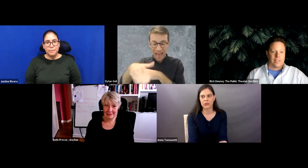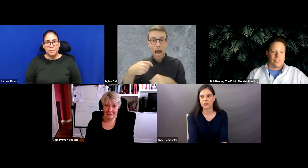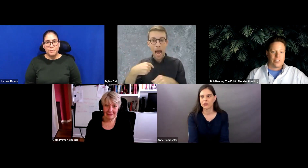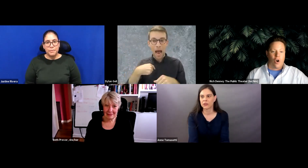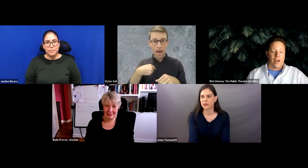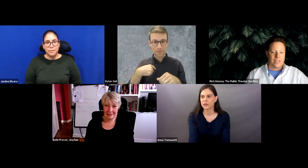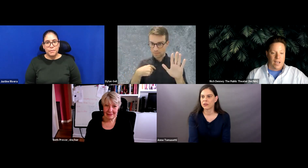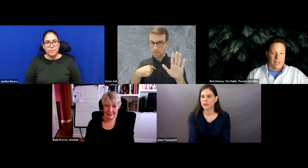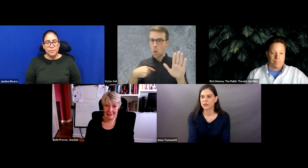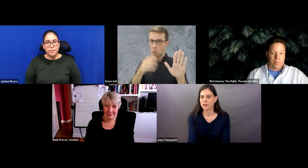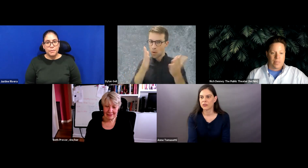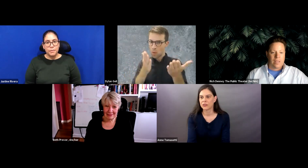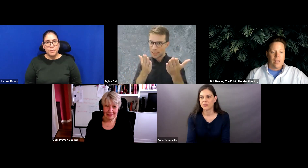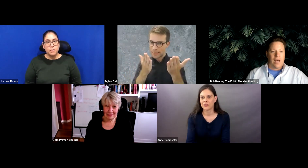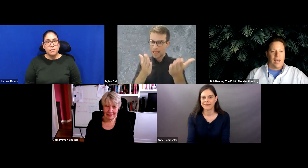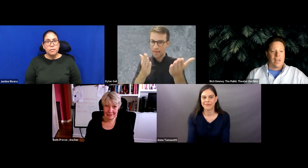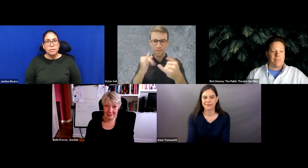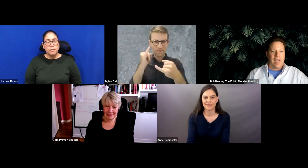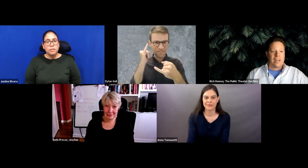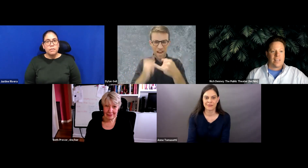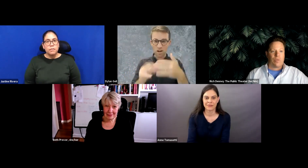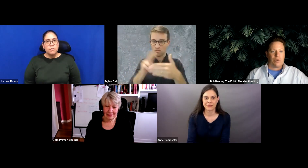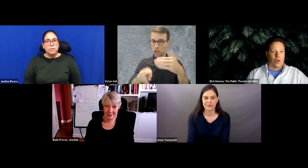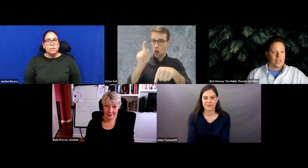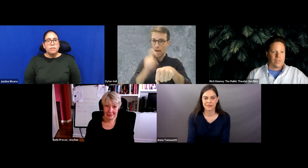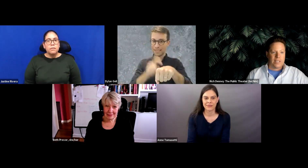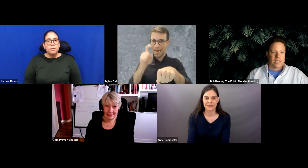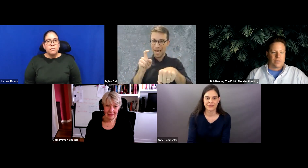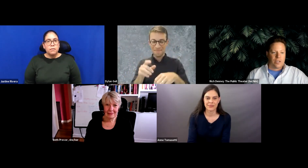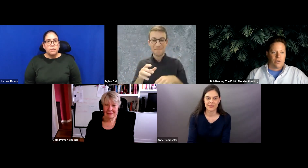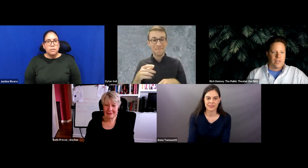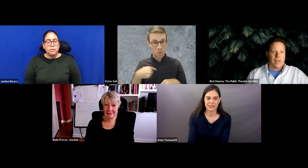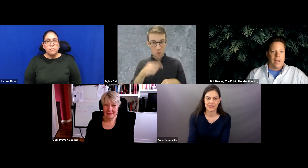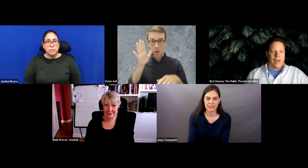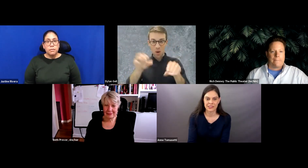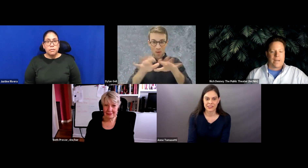deliver on time and that we were going to release this video. But